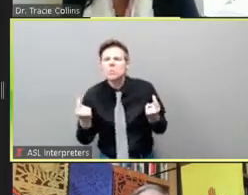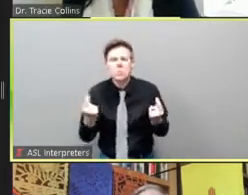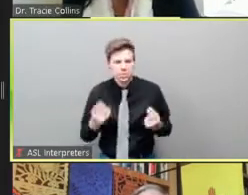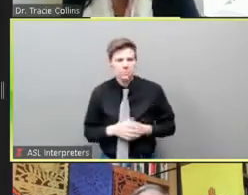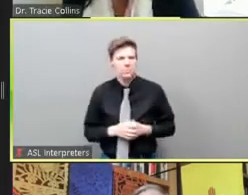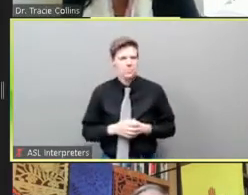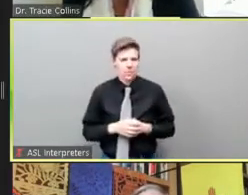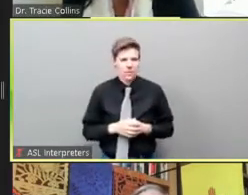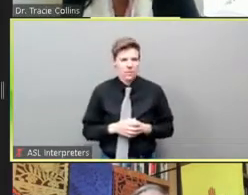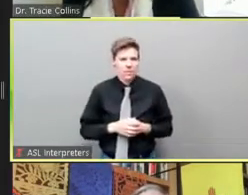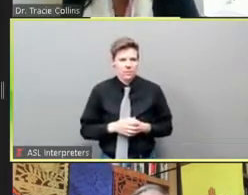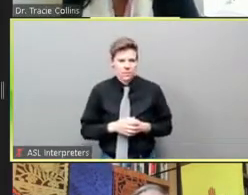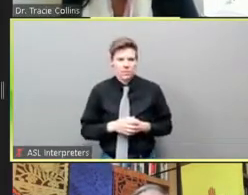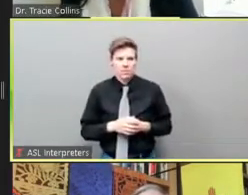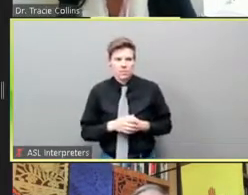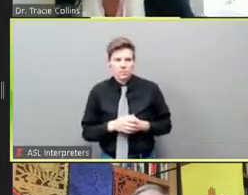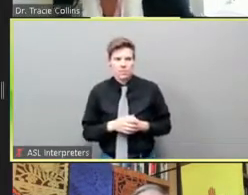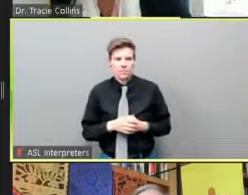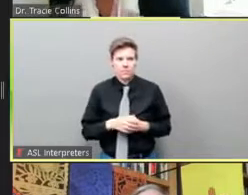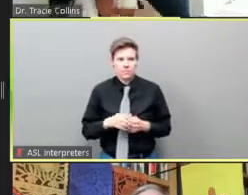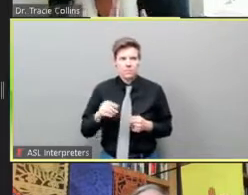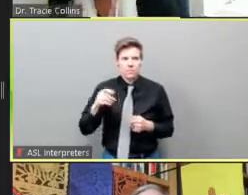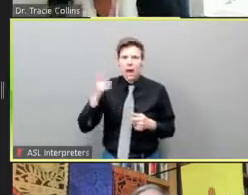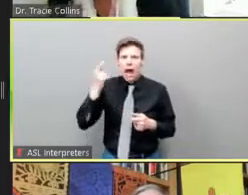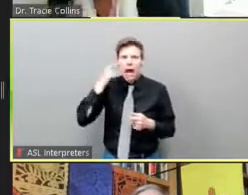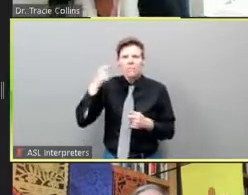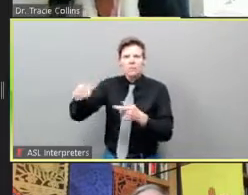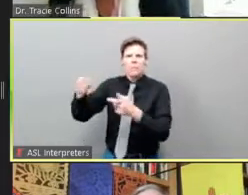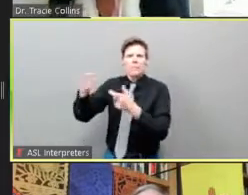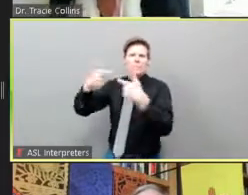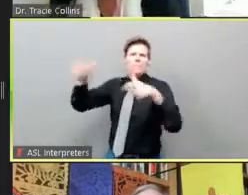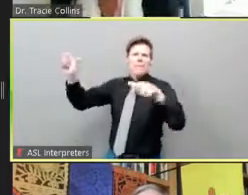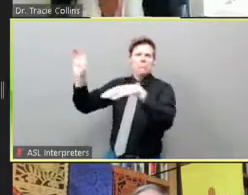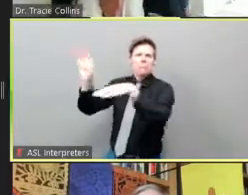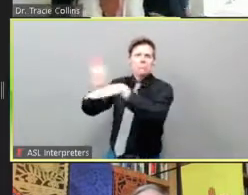for organizations and we will do web based request so that you can make your